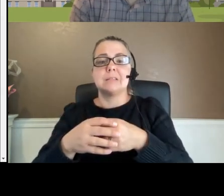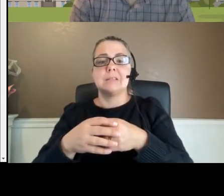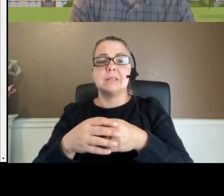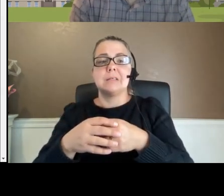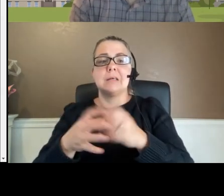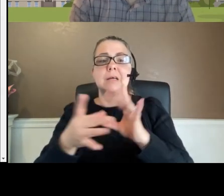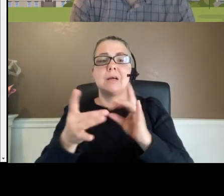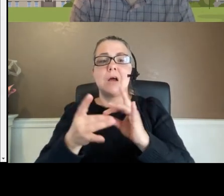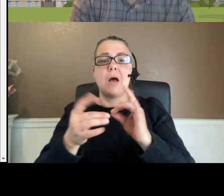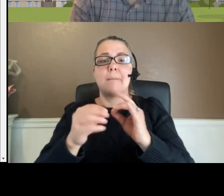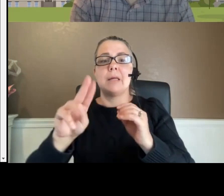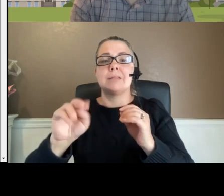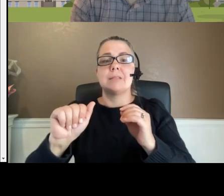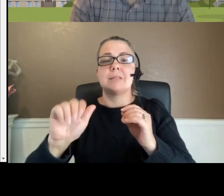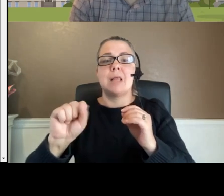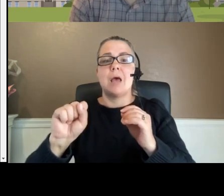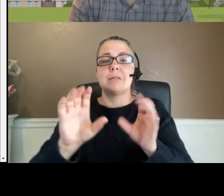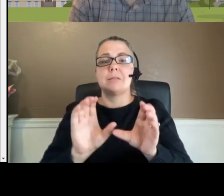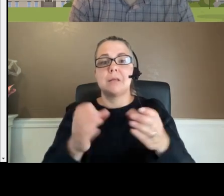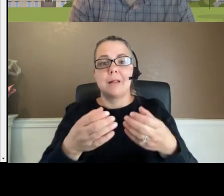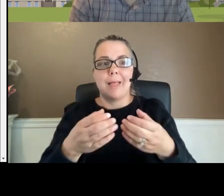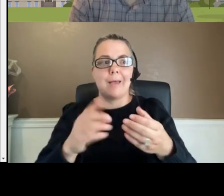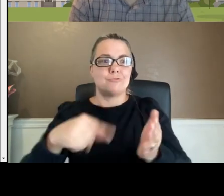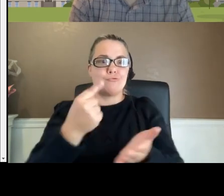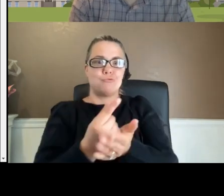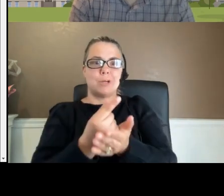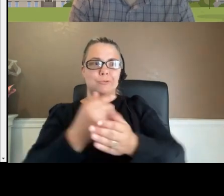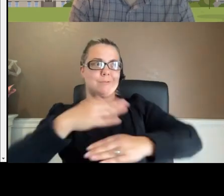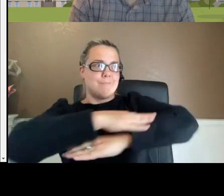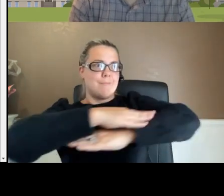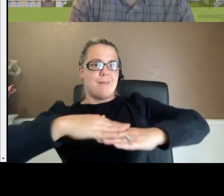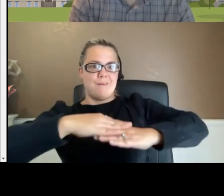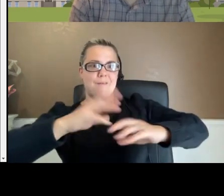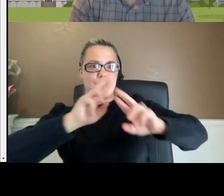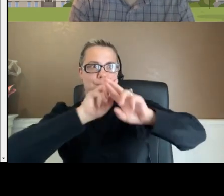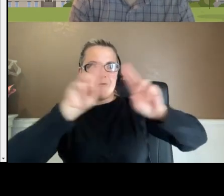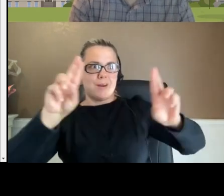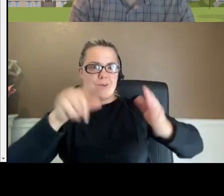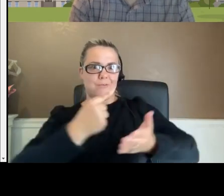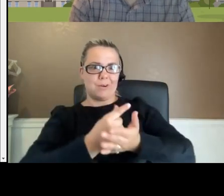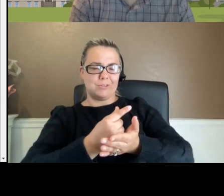ceremony at the agency's Johnson Space Center in Houston." Is that more than what I see when I look